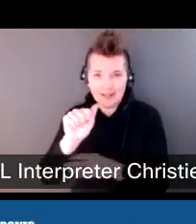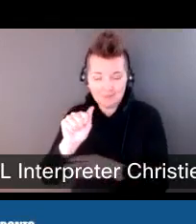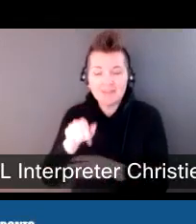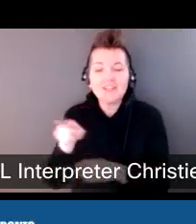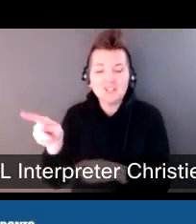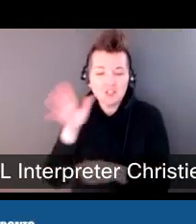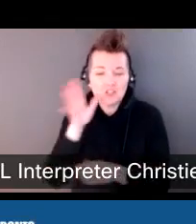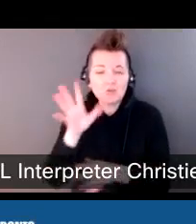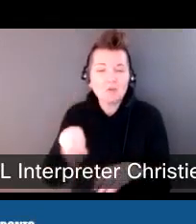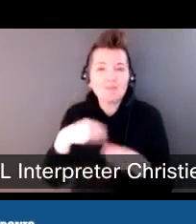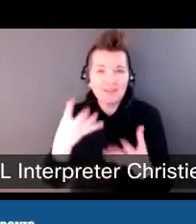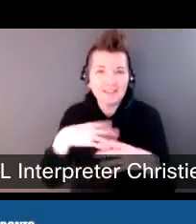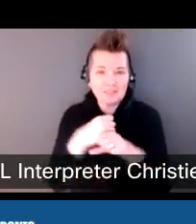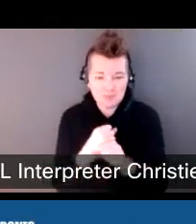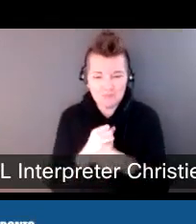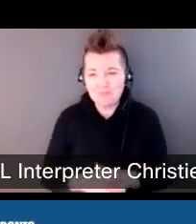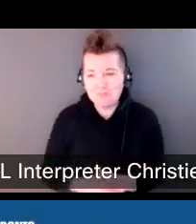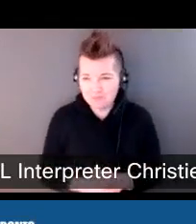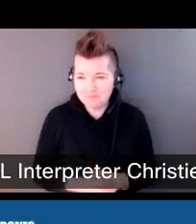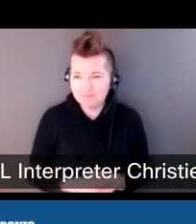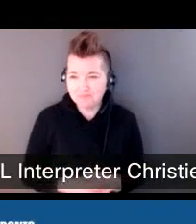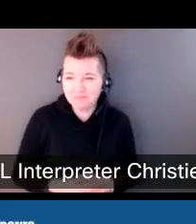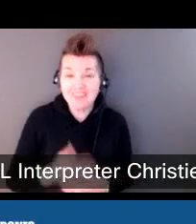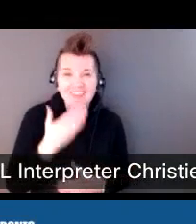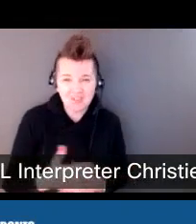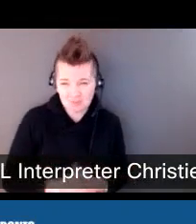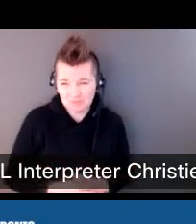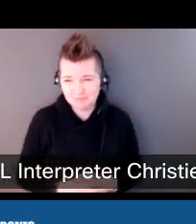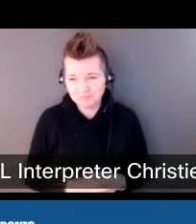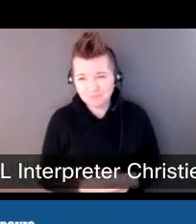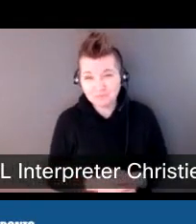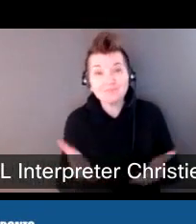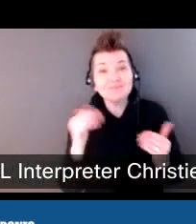Charissa Iogna: Awesome. Thank you, Roger. All right. So I'll go to the next slide.